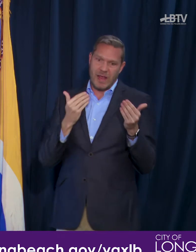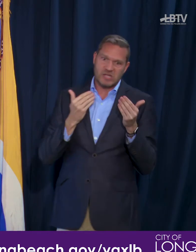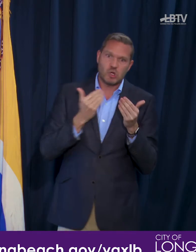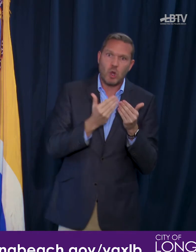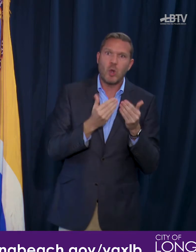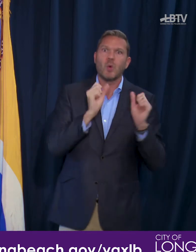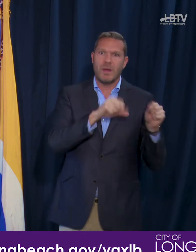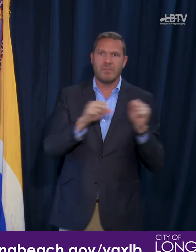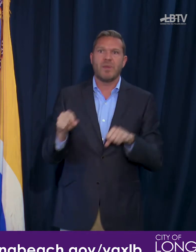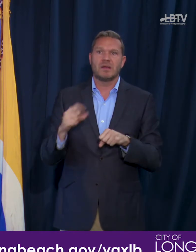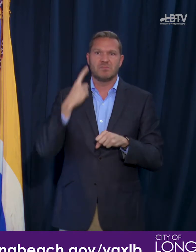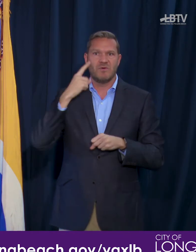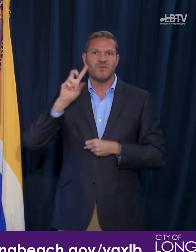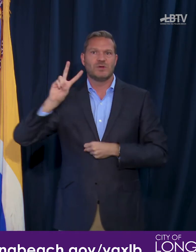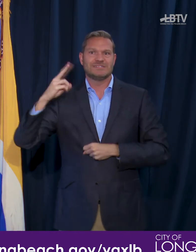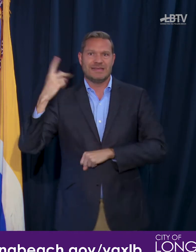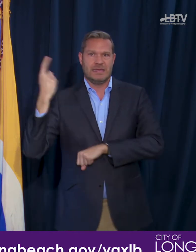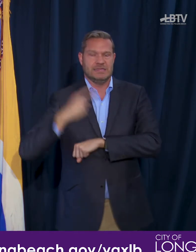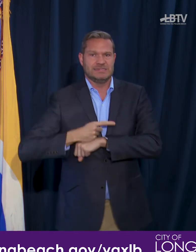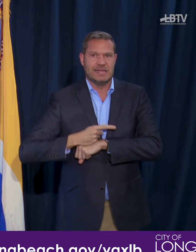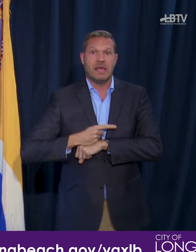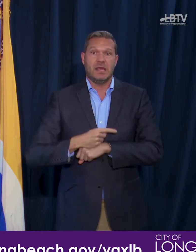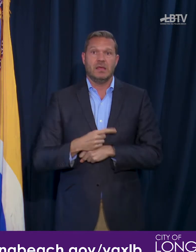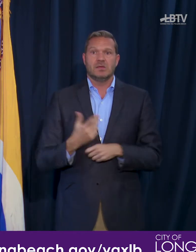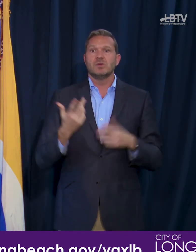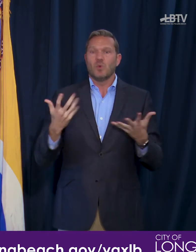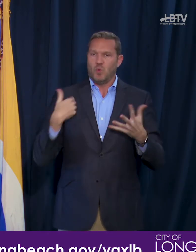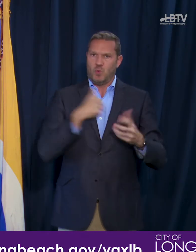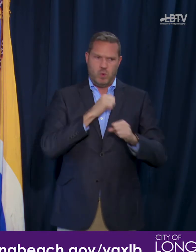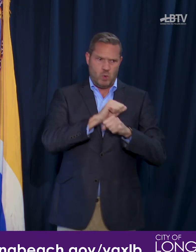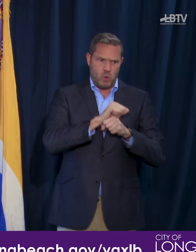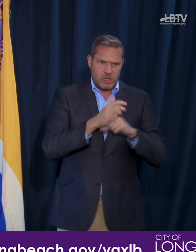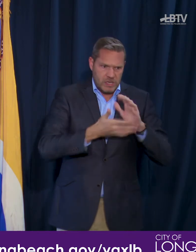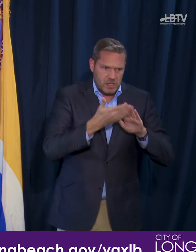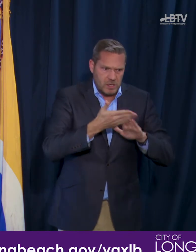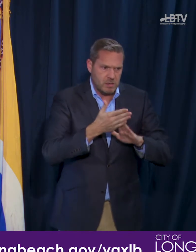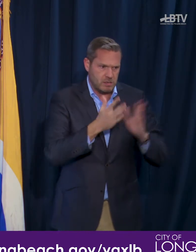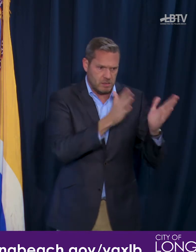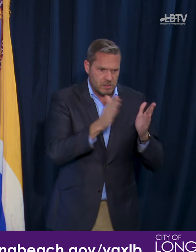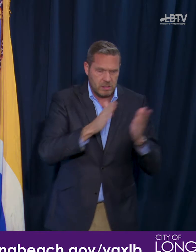working on that and we hope to have that moving along pretty efficiently.